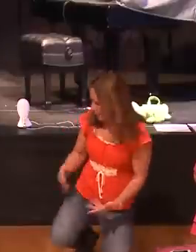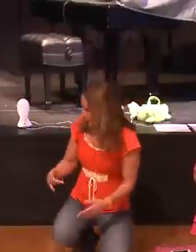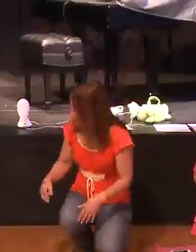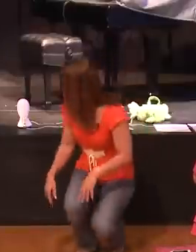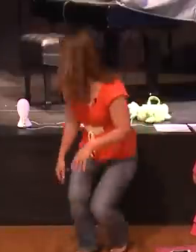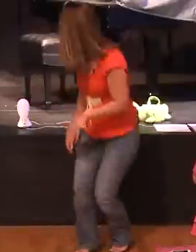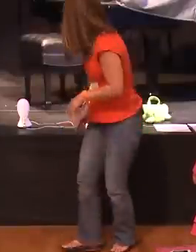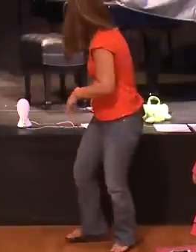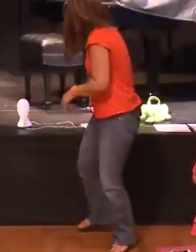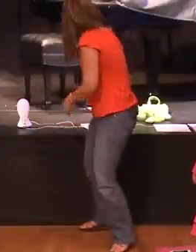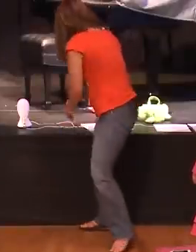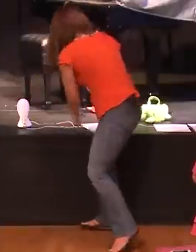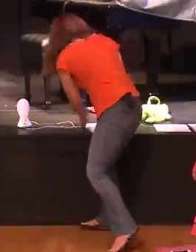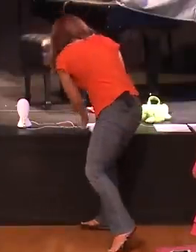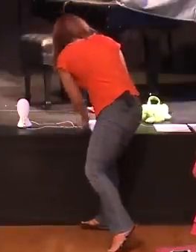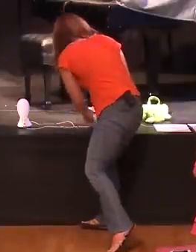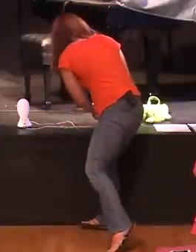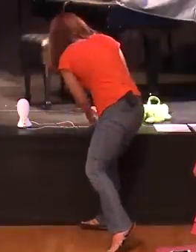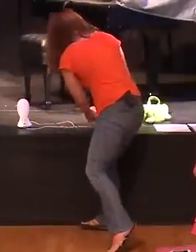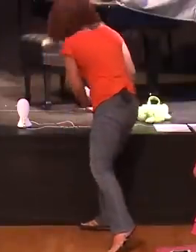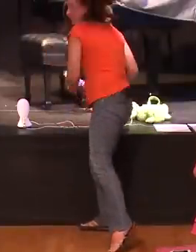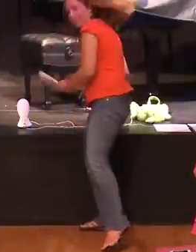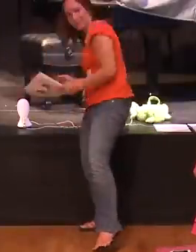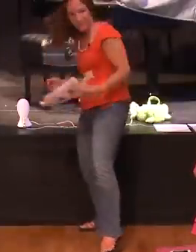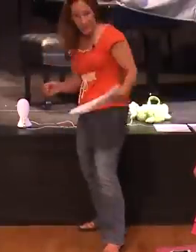Now we need to know how to sign university! Are you making more DVDs?